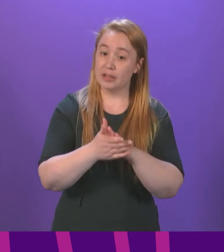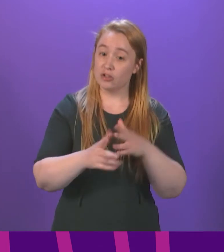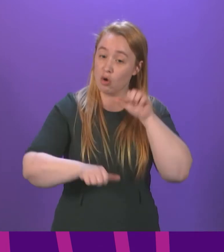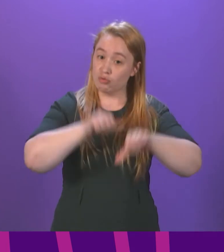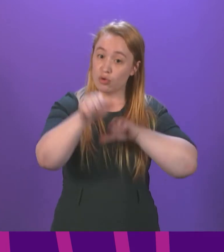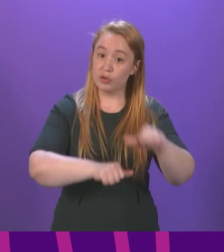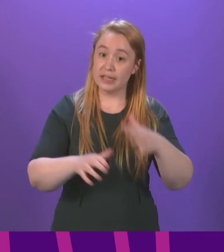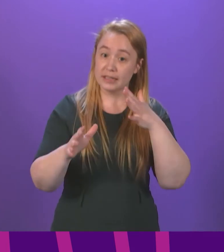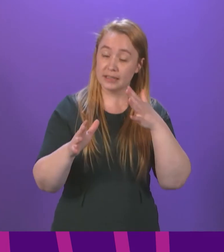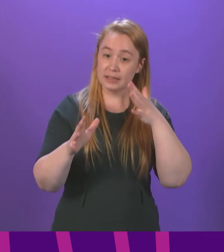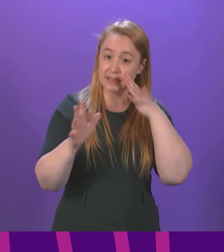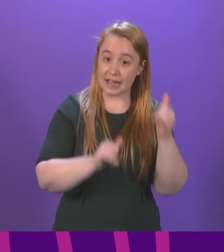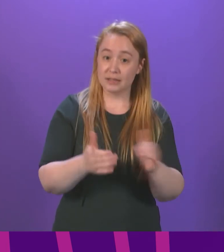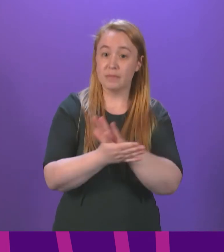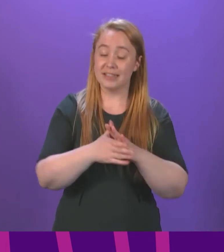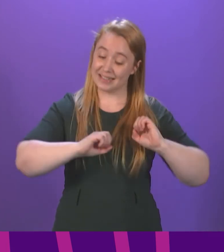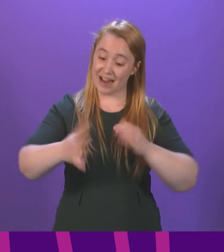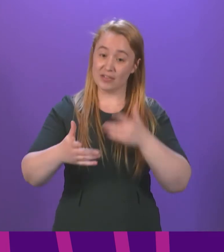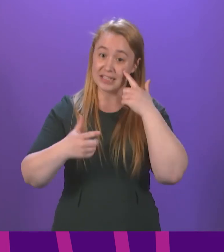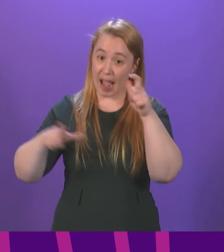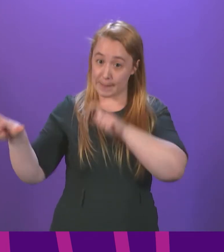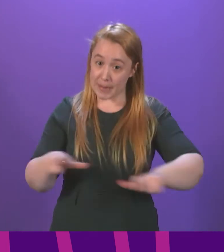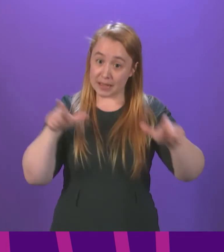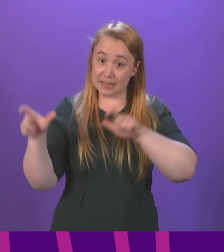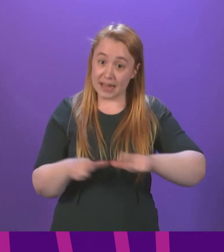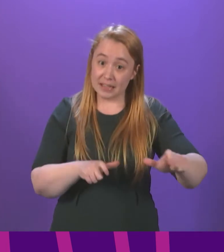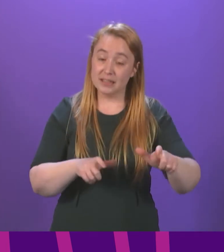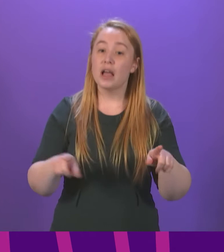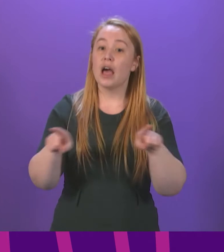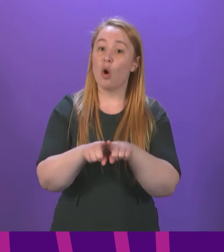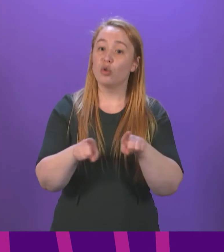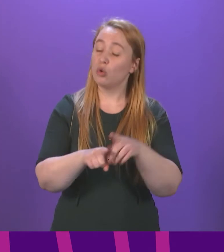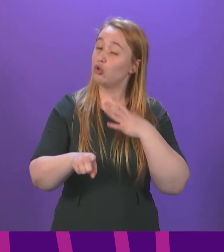the maintenance of essential services, to mitigate wider social and economic harms and,